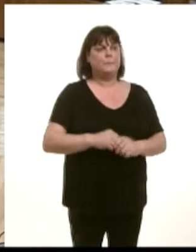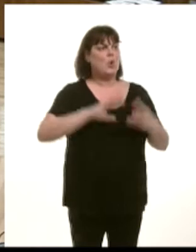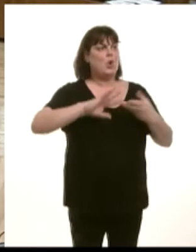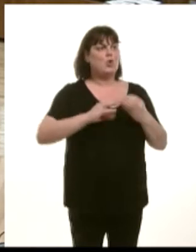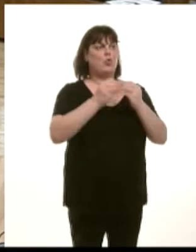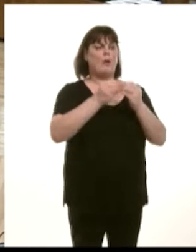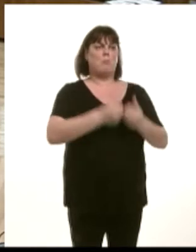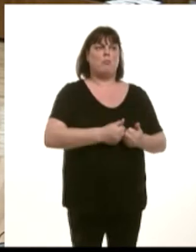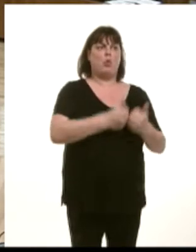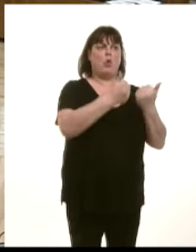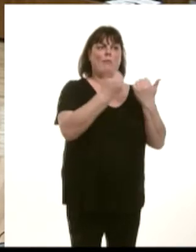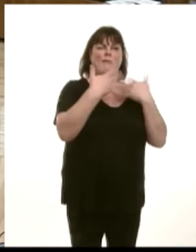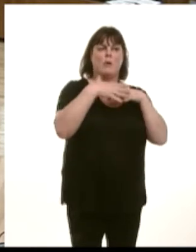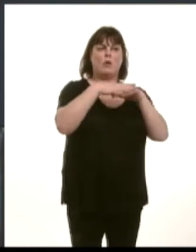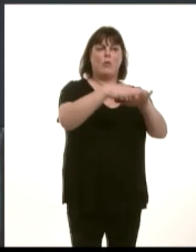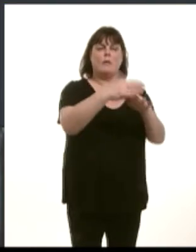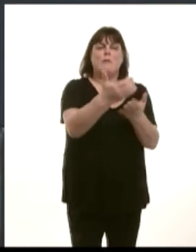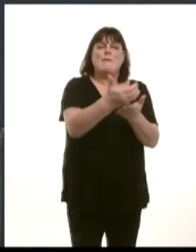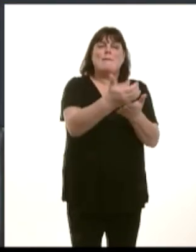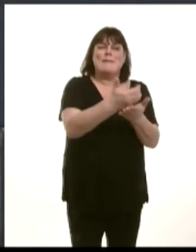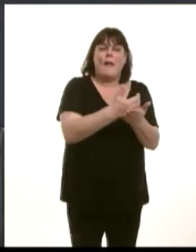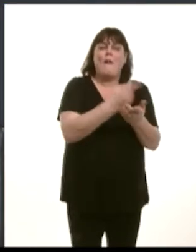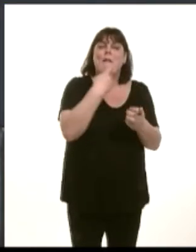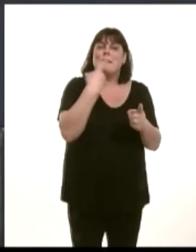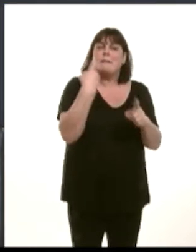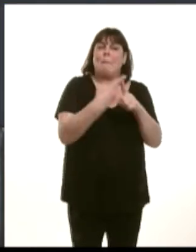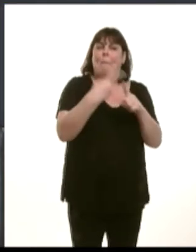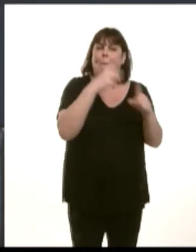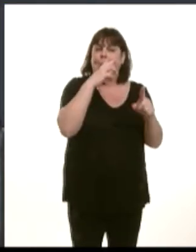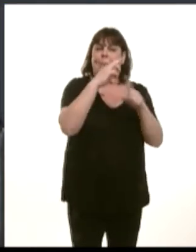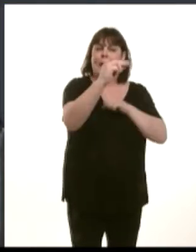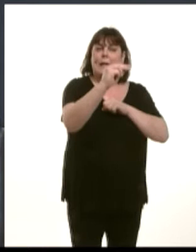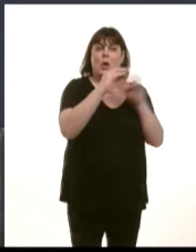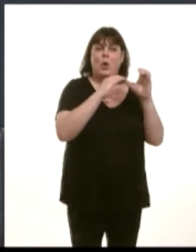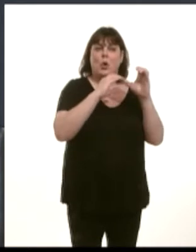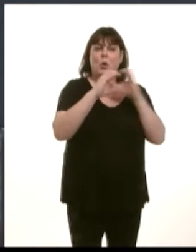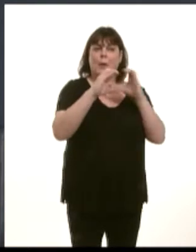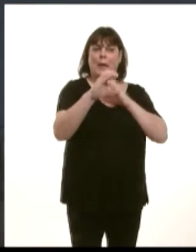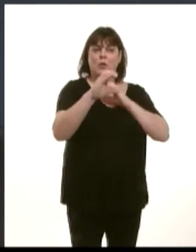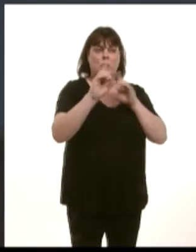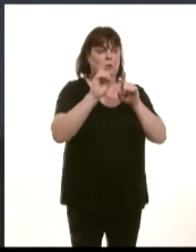integrated, safe and speedy connections between every part of the country.